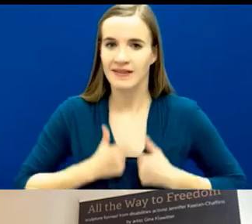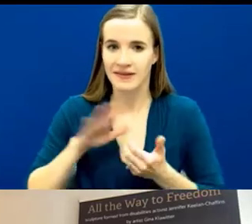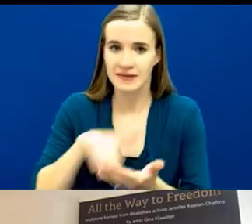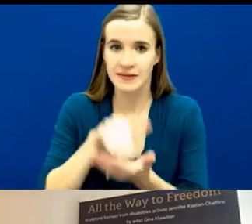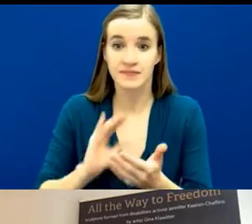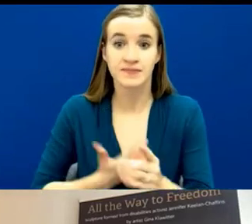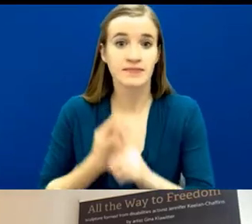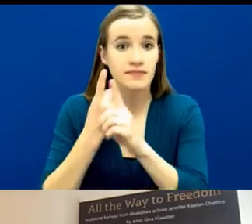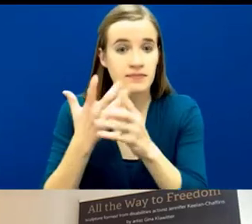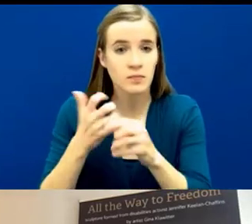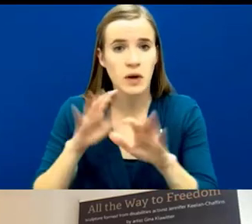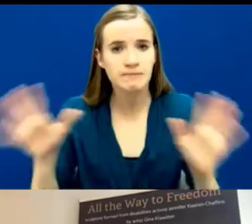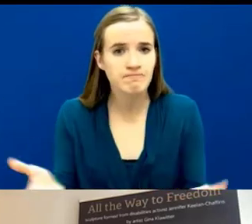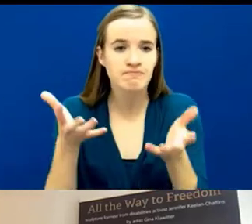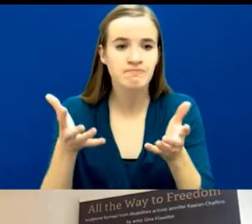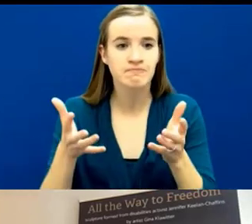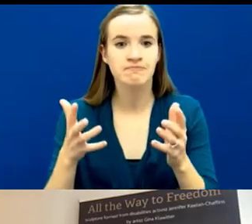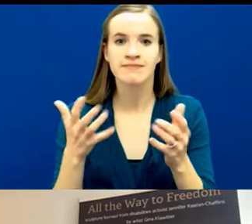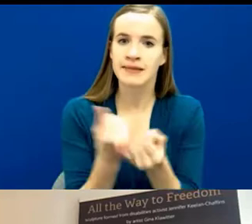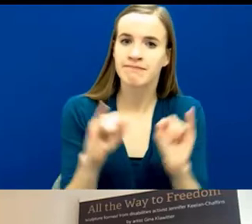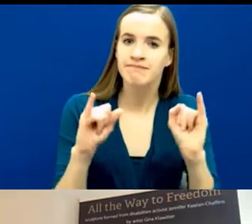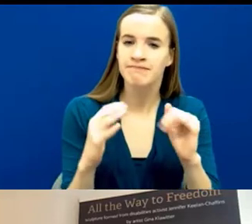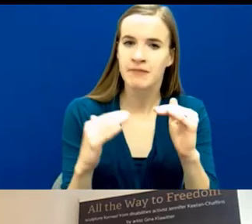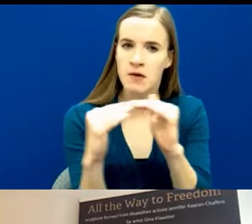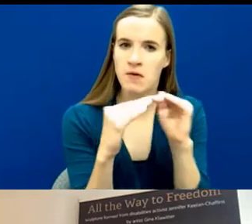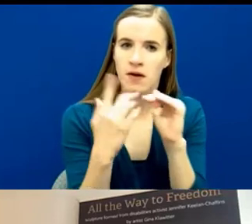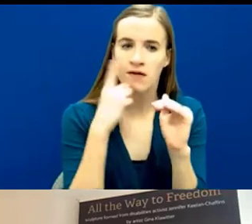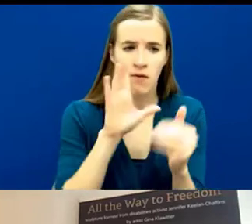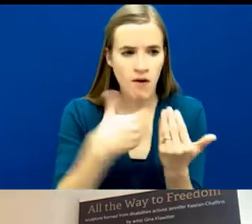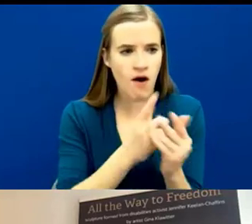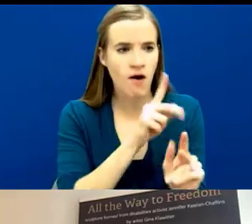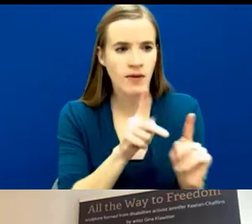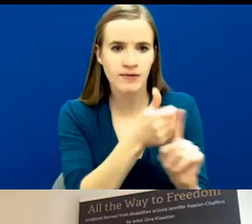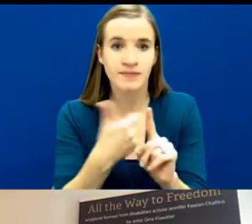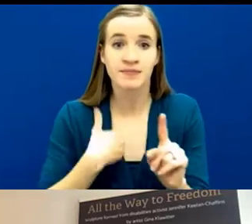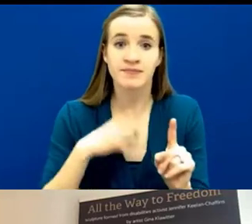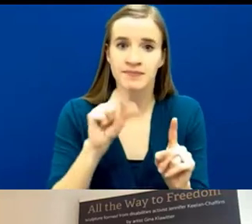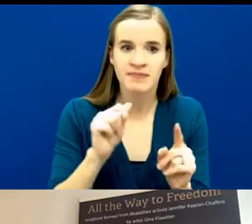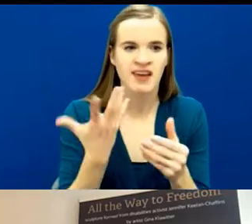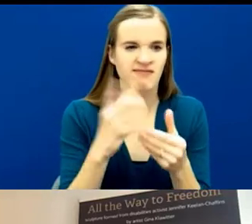all individuals with disabilities in all aspects of society. And so I just- we